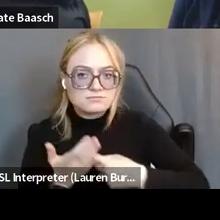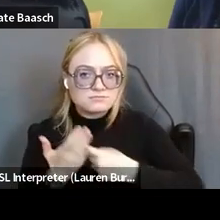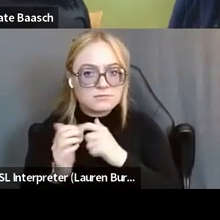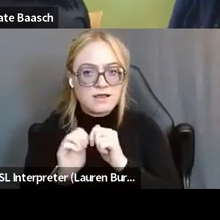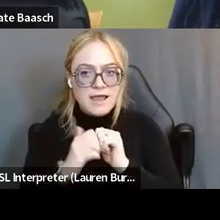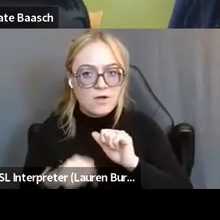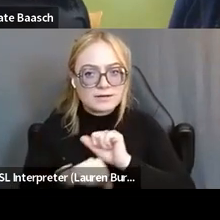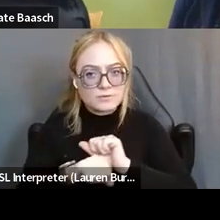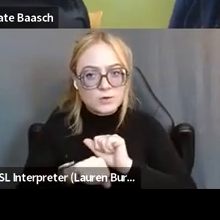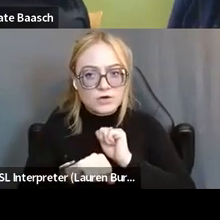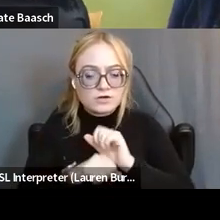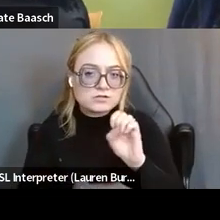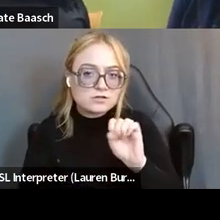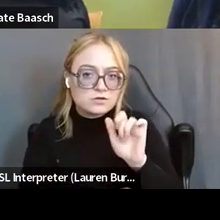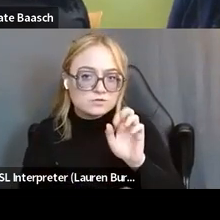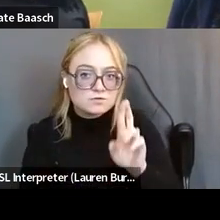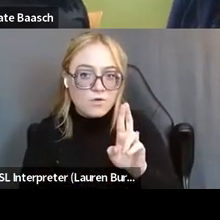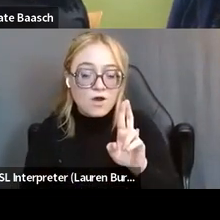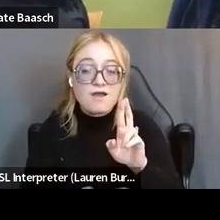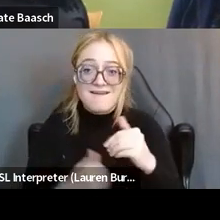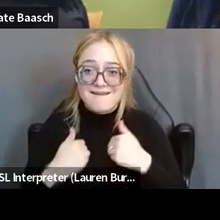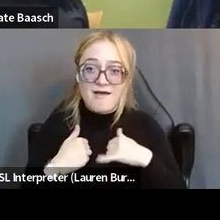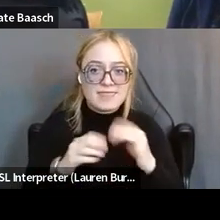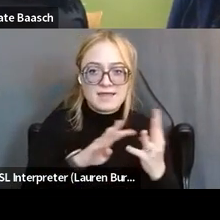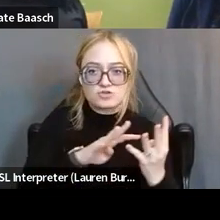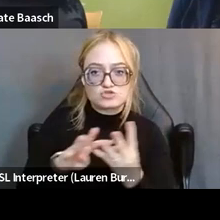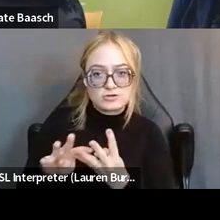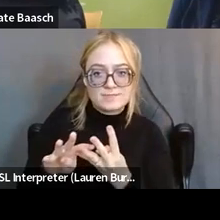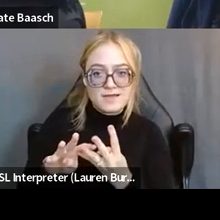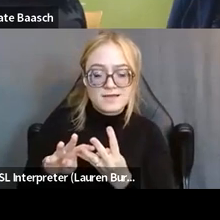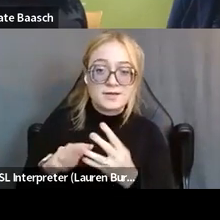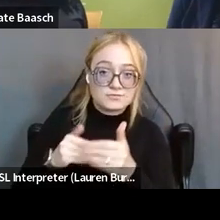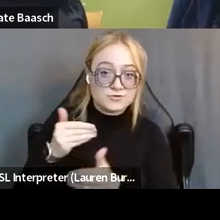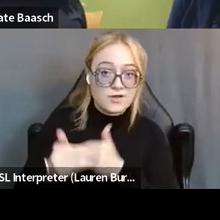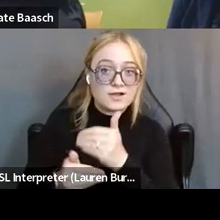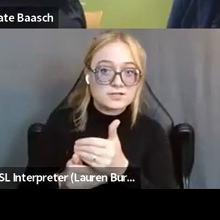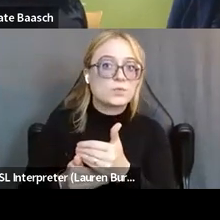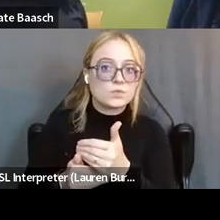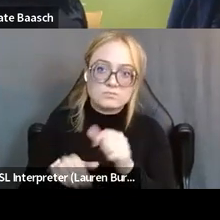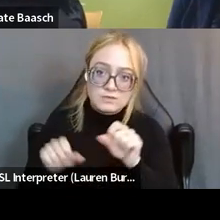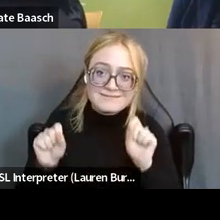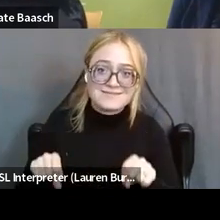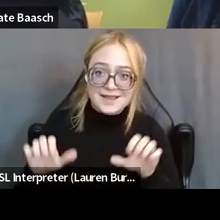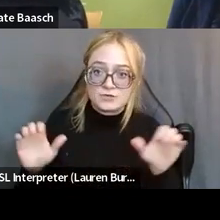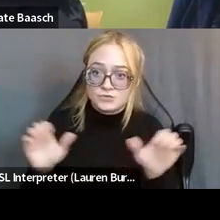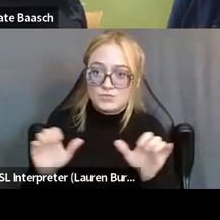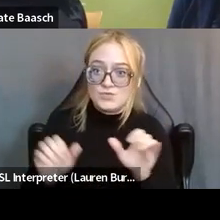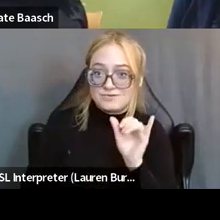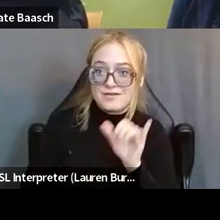the SOAR and create that streamlined process, you know, that will be something that it can be done. You know, I will suggest something like that,